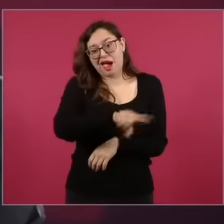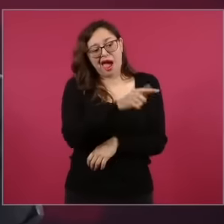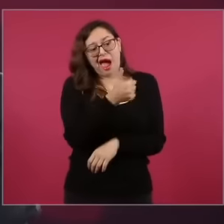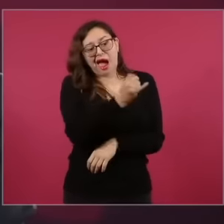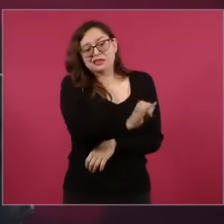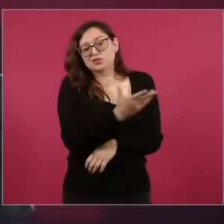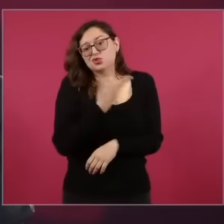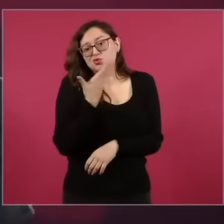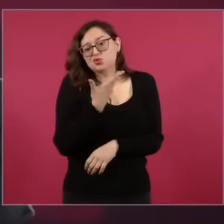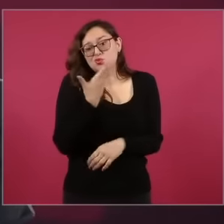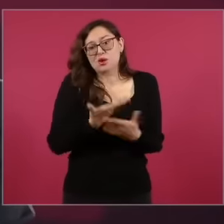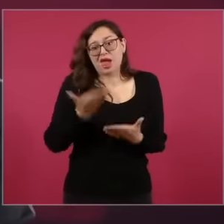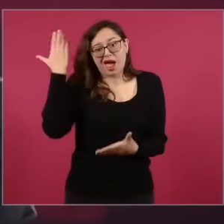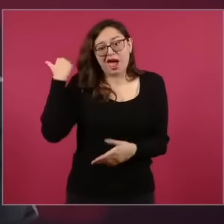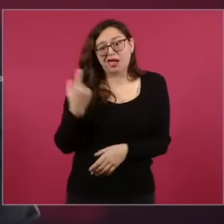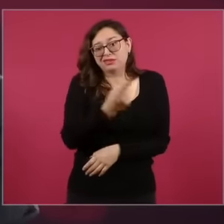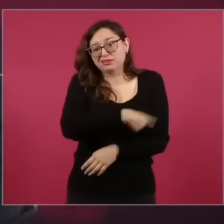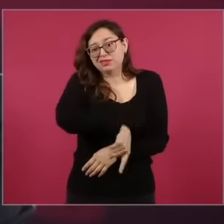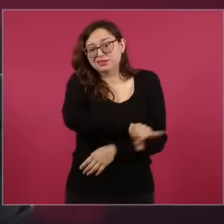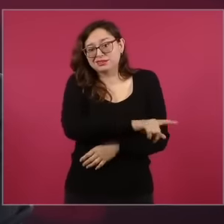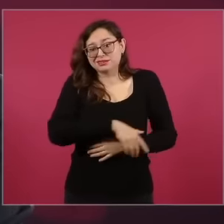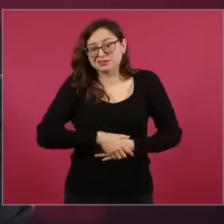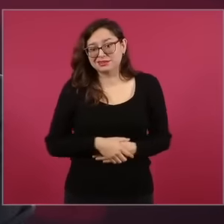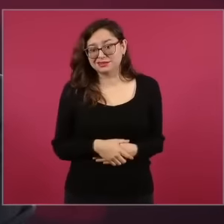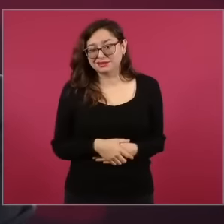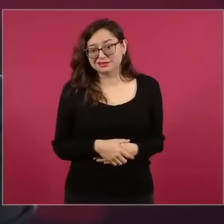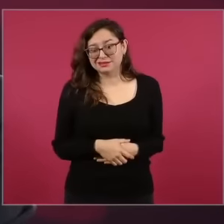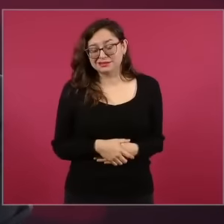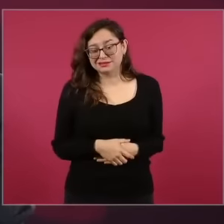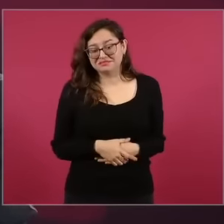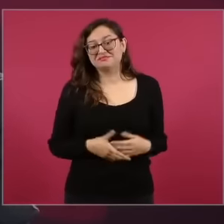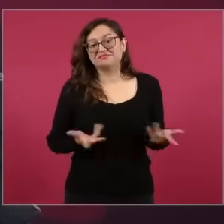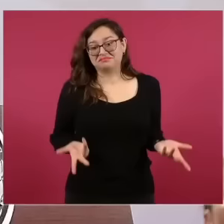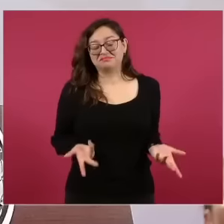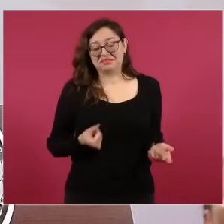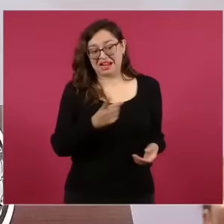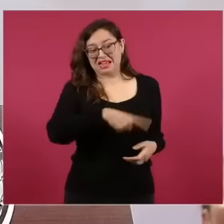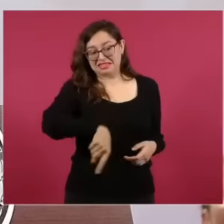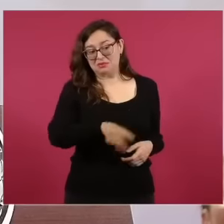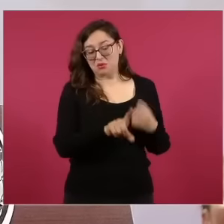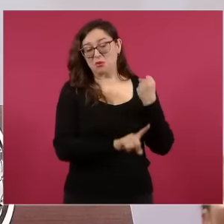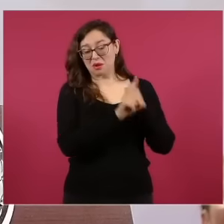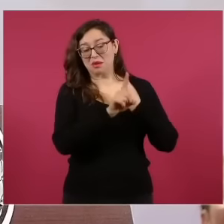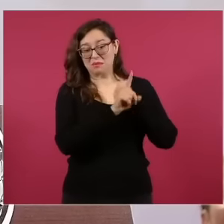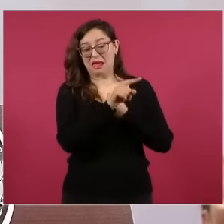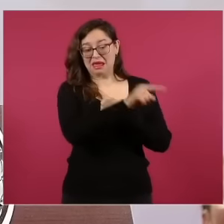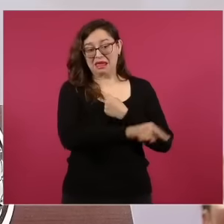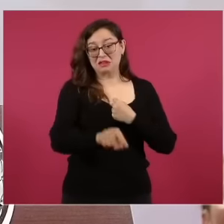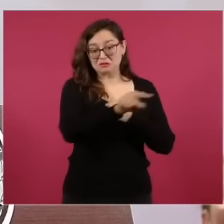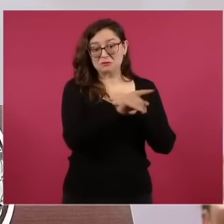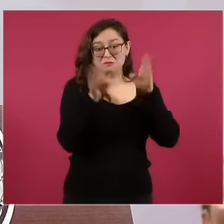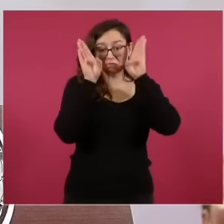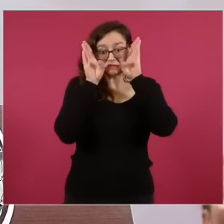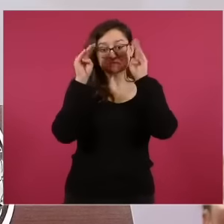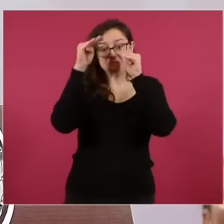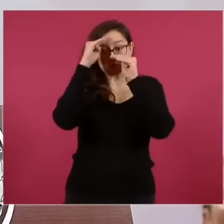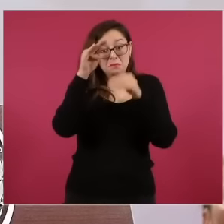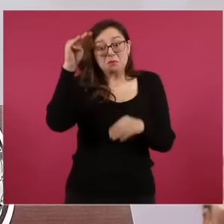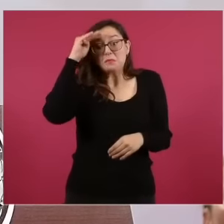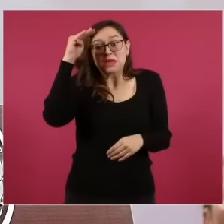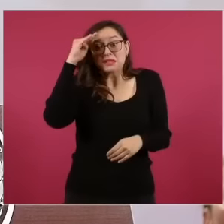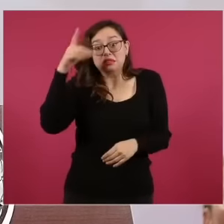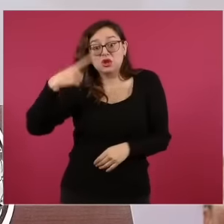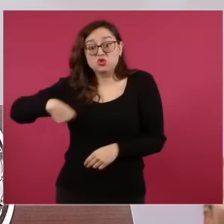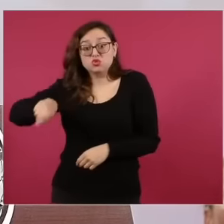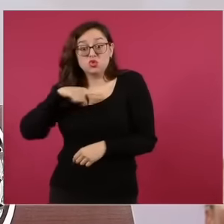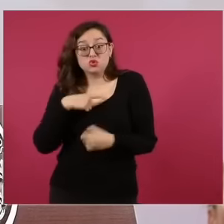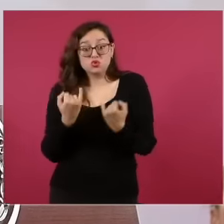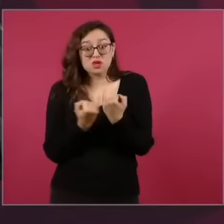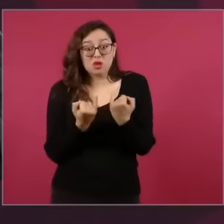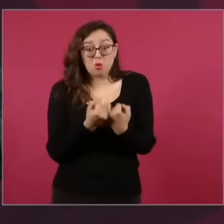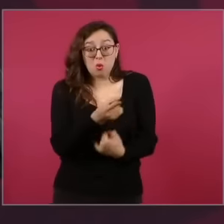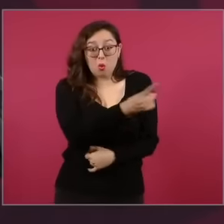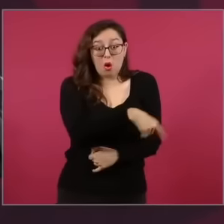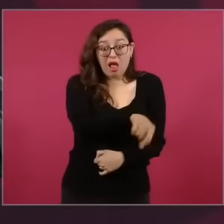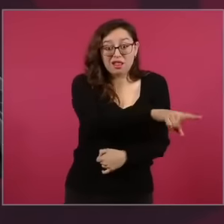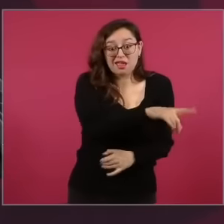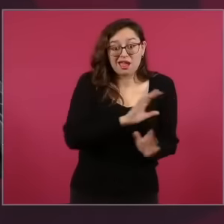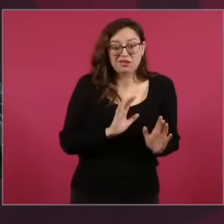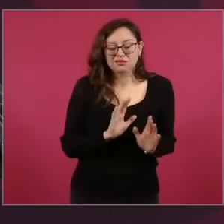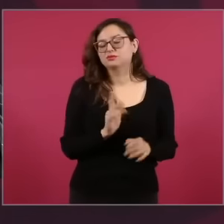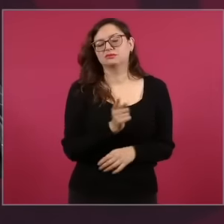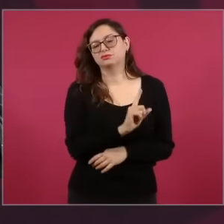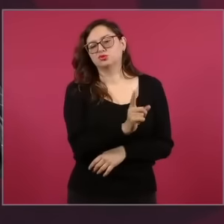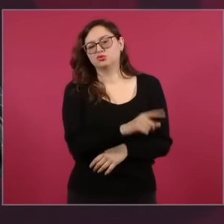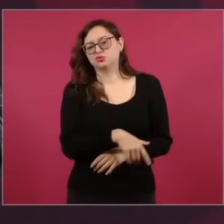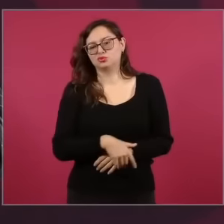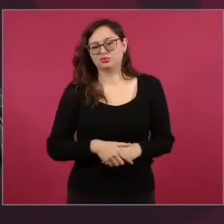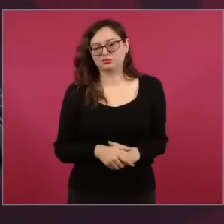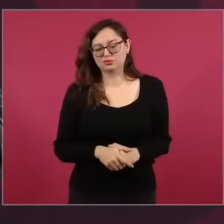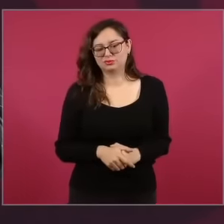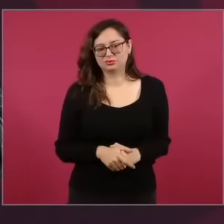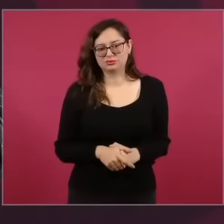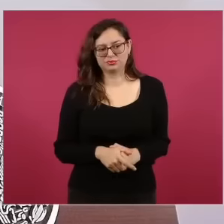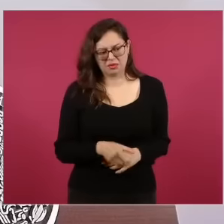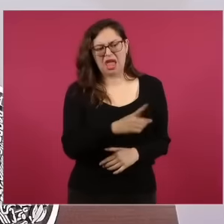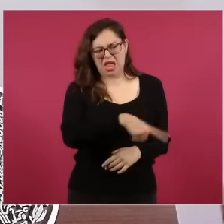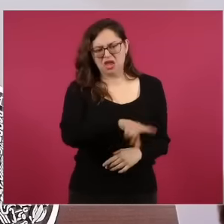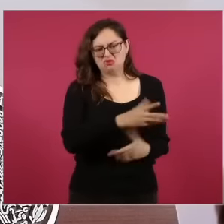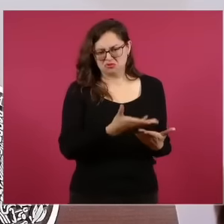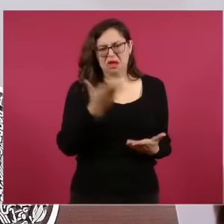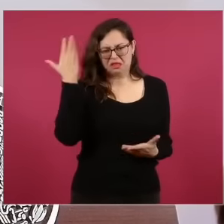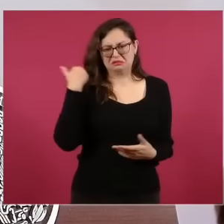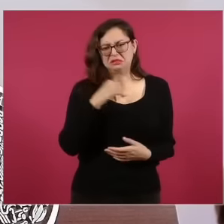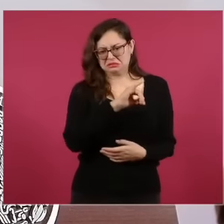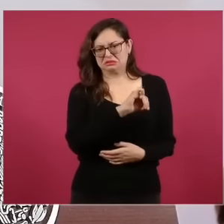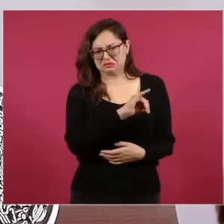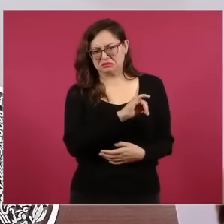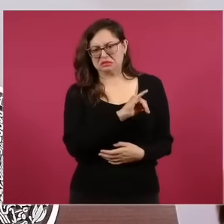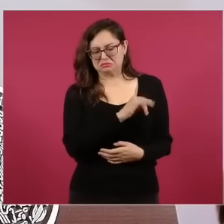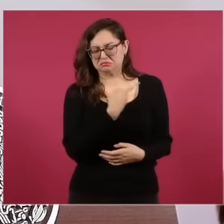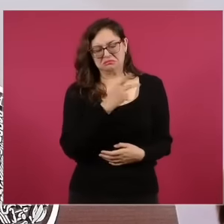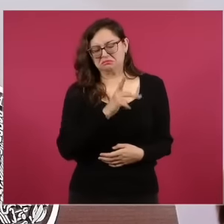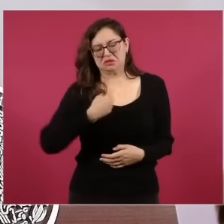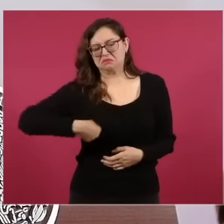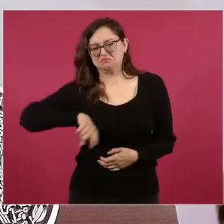The conservatives have and their spokespersons believe that we are equal to you. This one could tell you